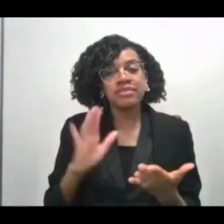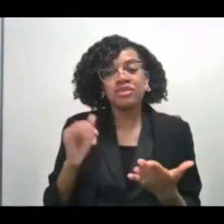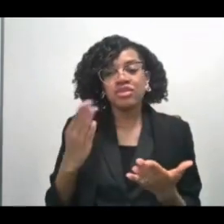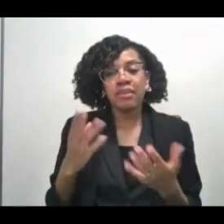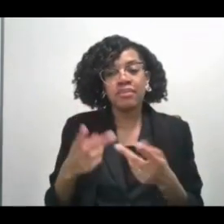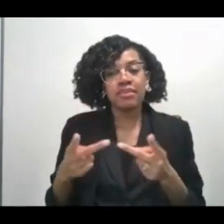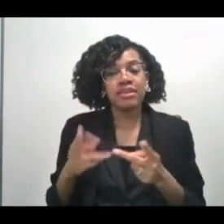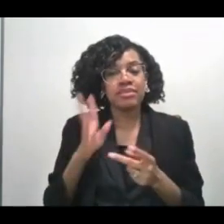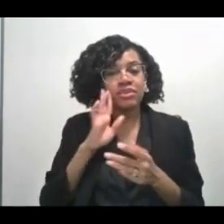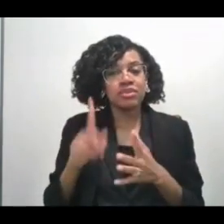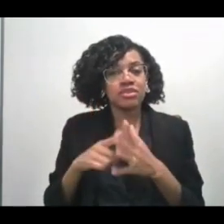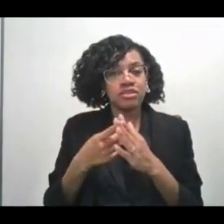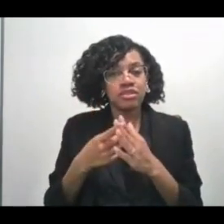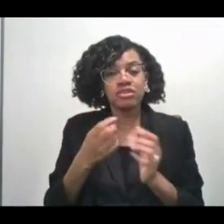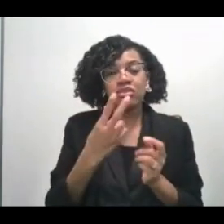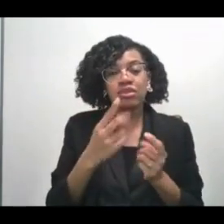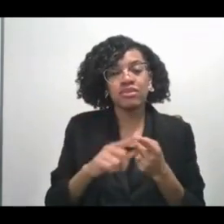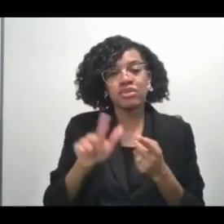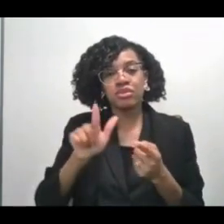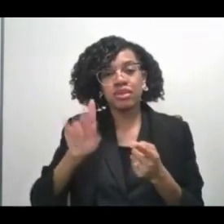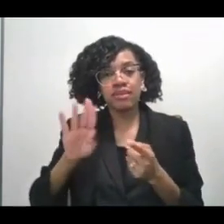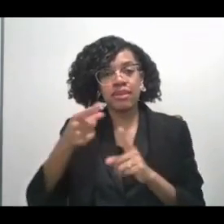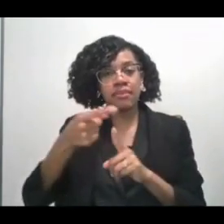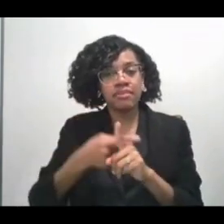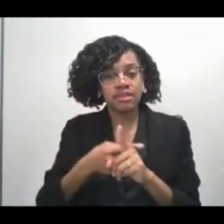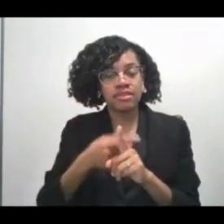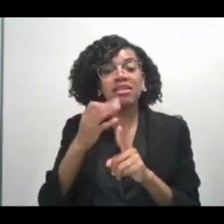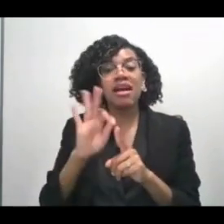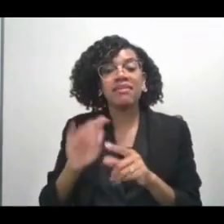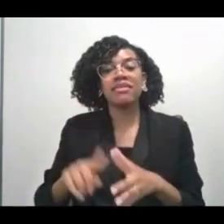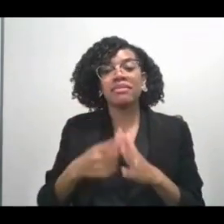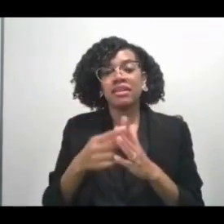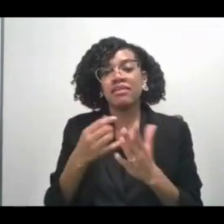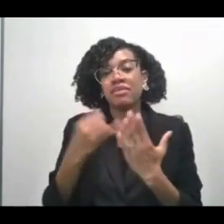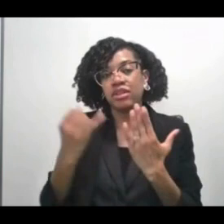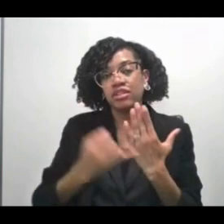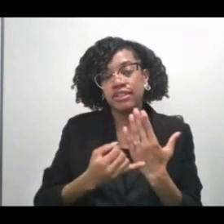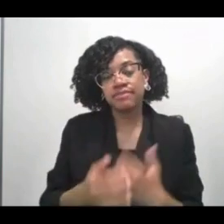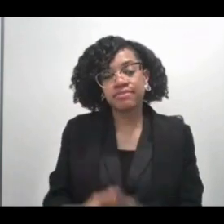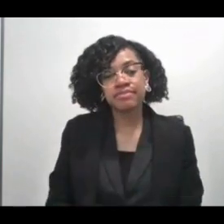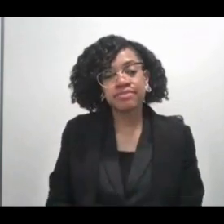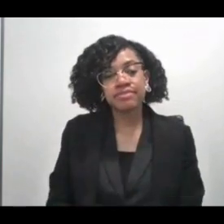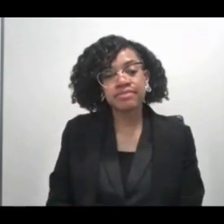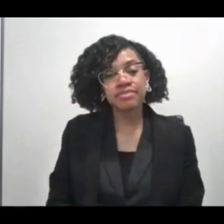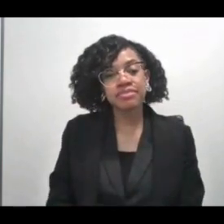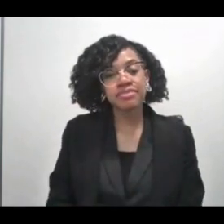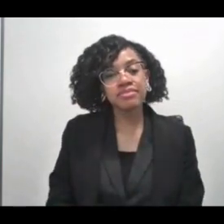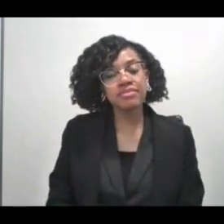months of the beginning of the project, it is a rather